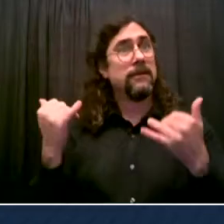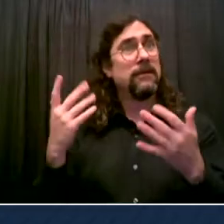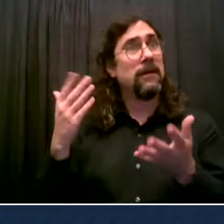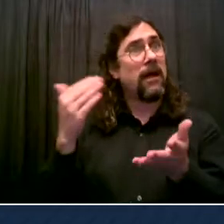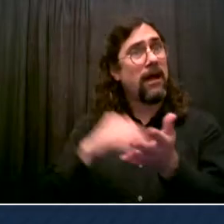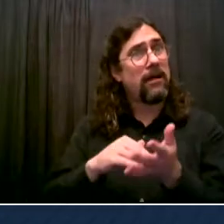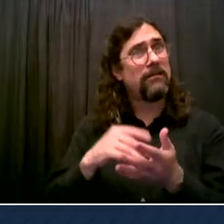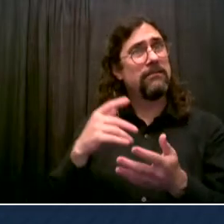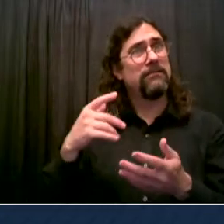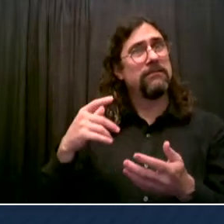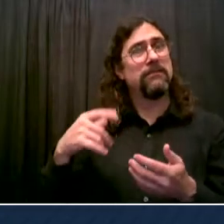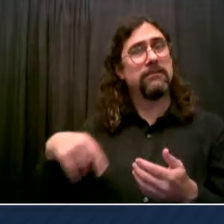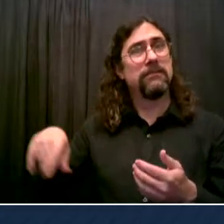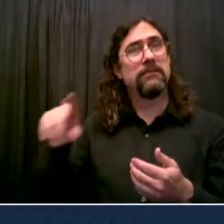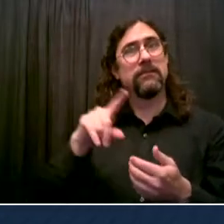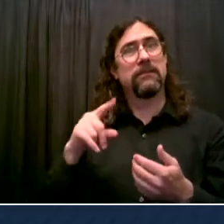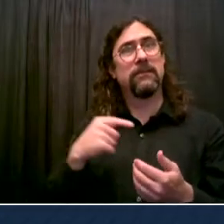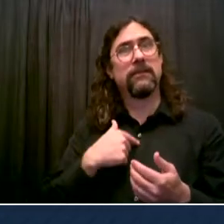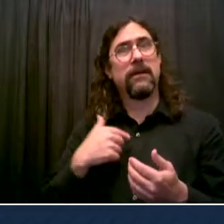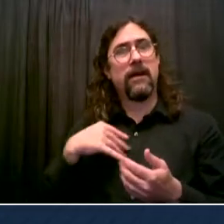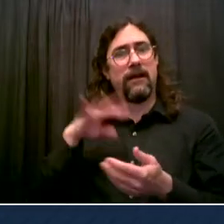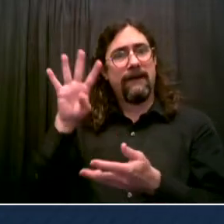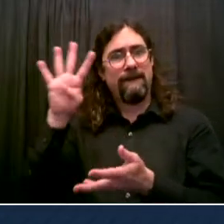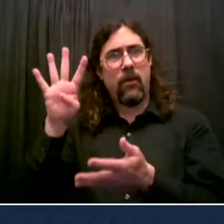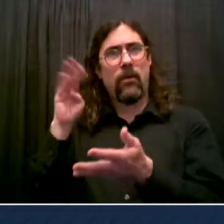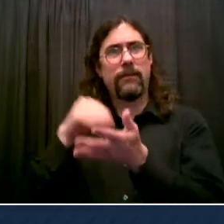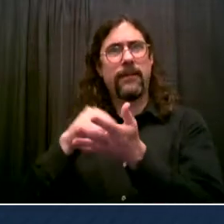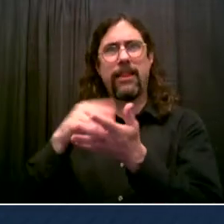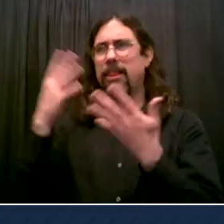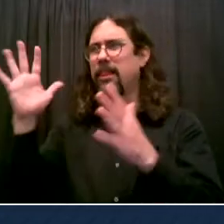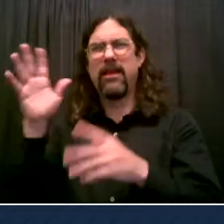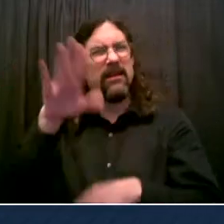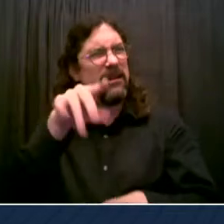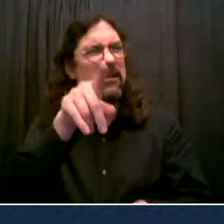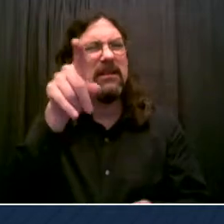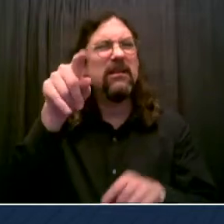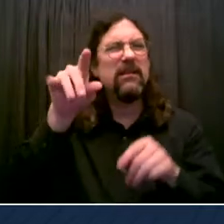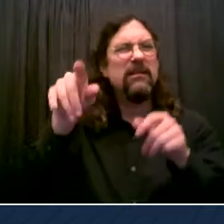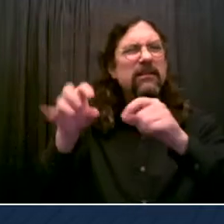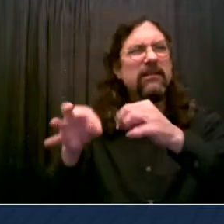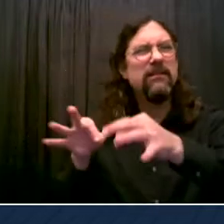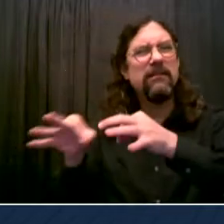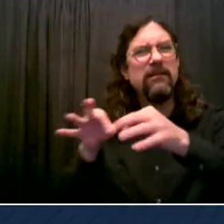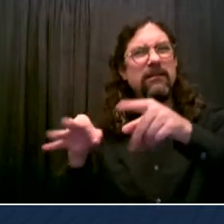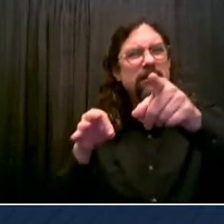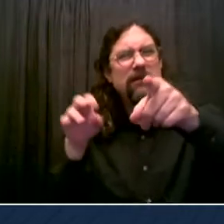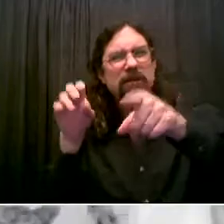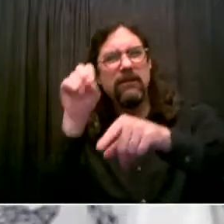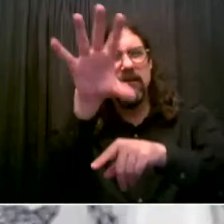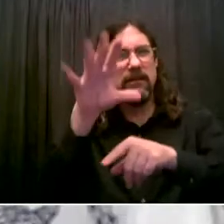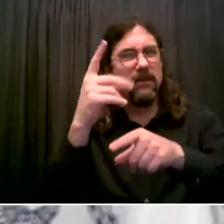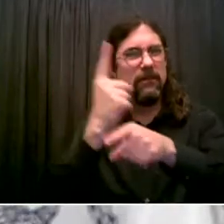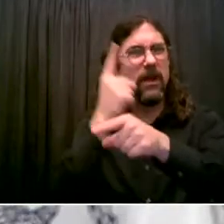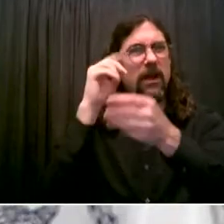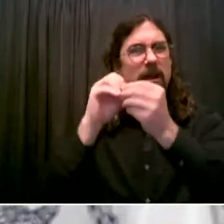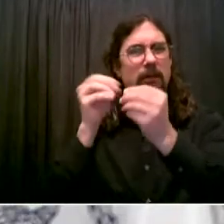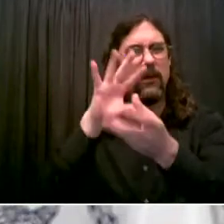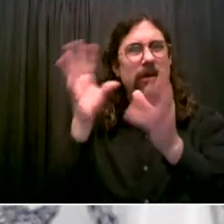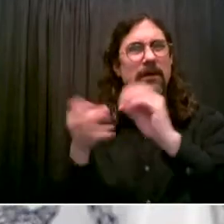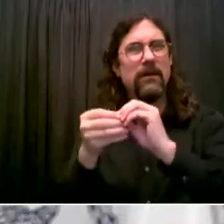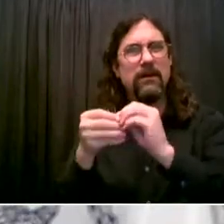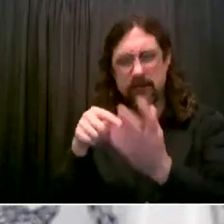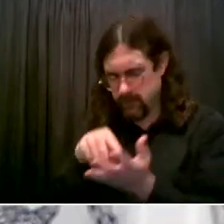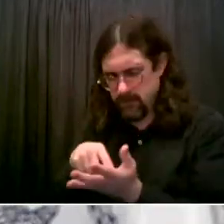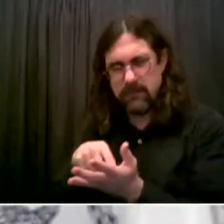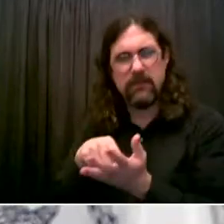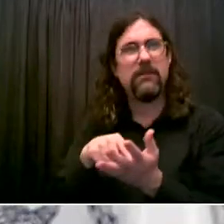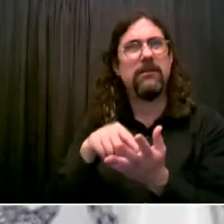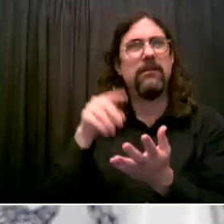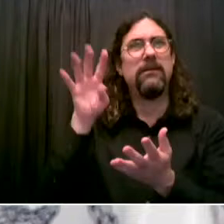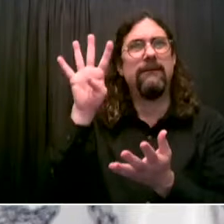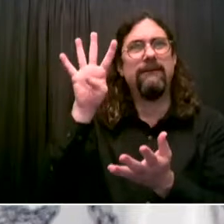GOOD NEWS TODAY WITH OVER 4